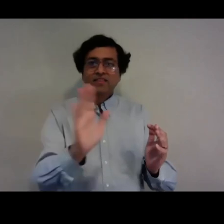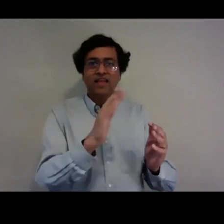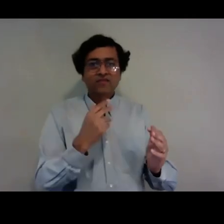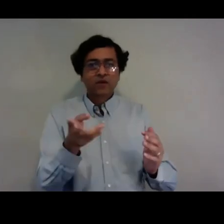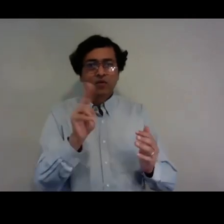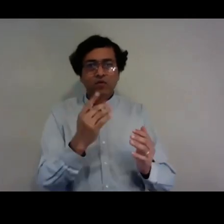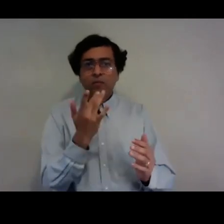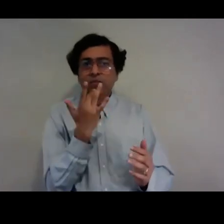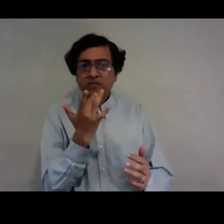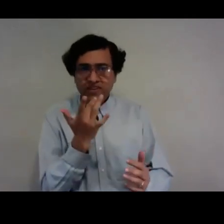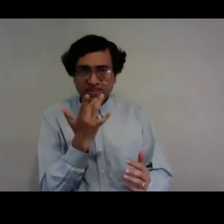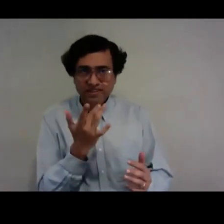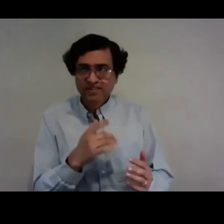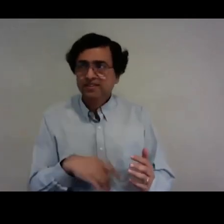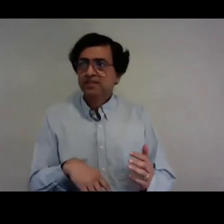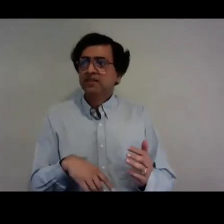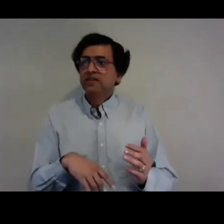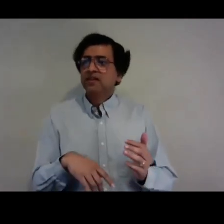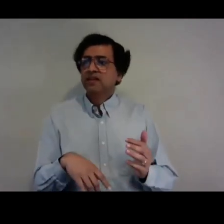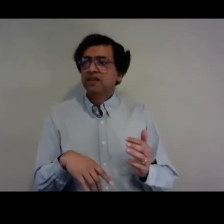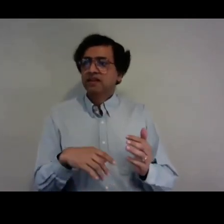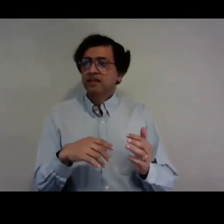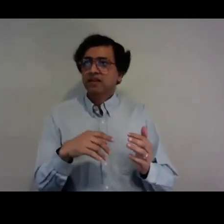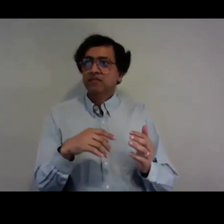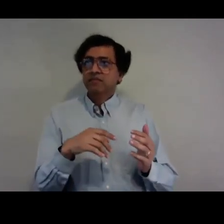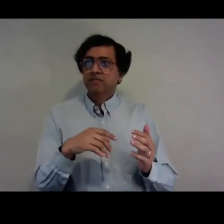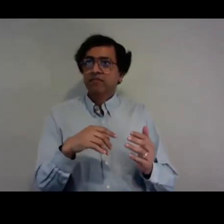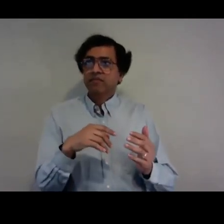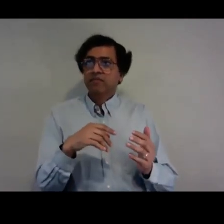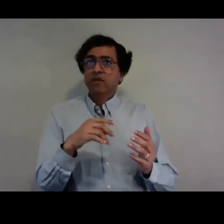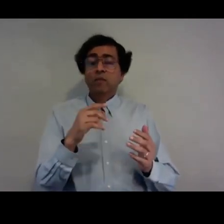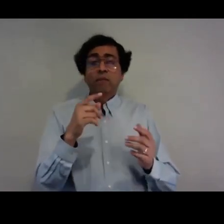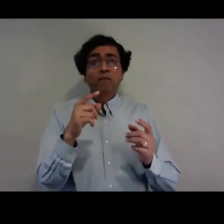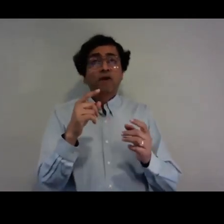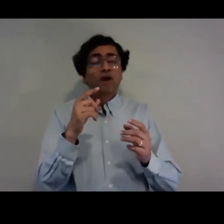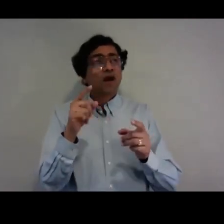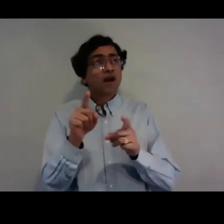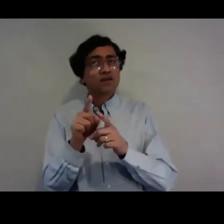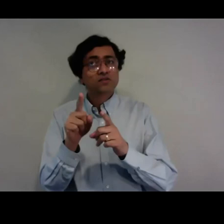Remember the diversity which our student population presents and consider their preferences.